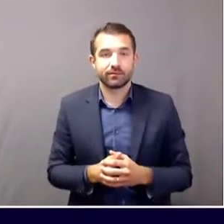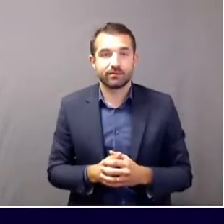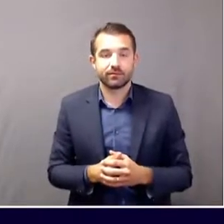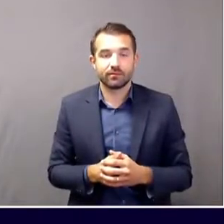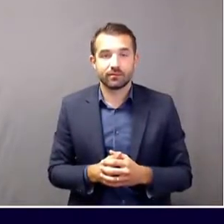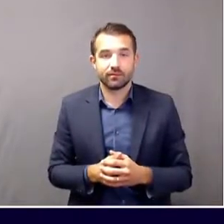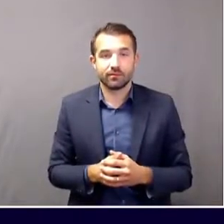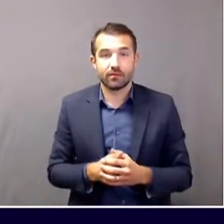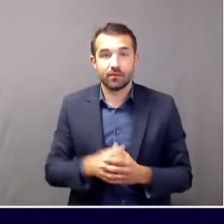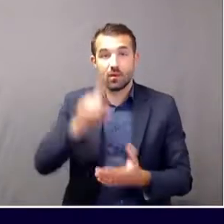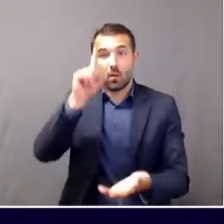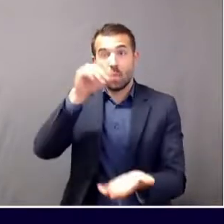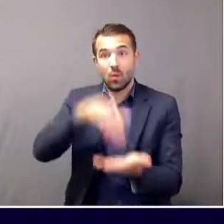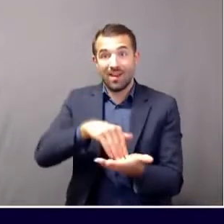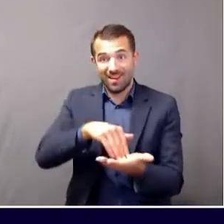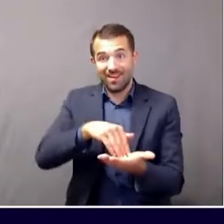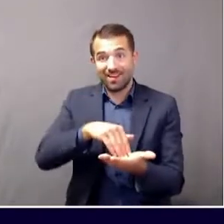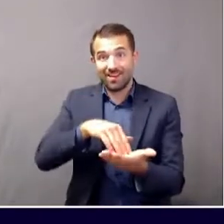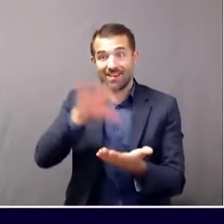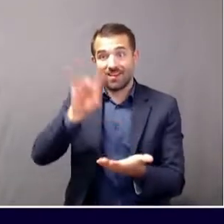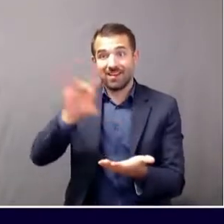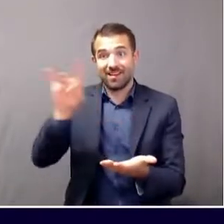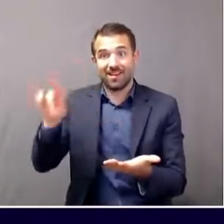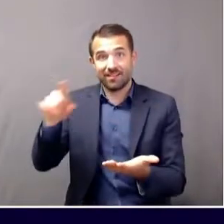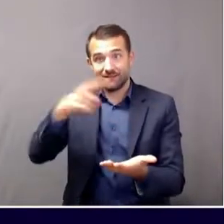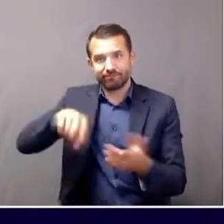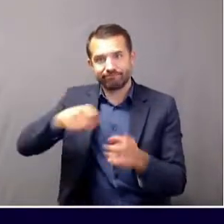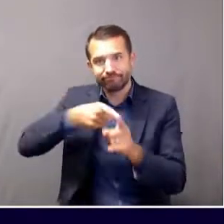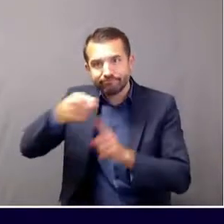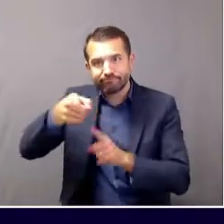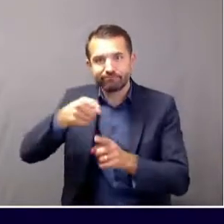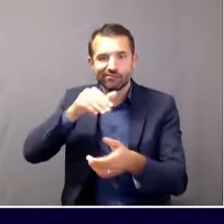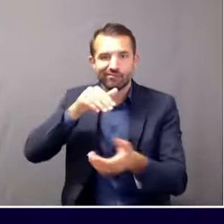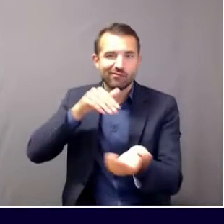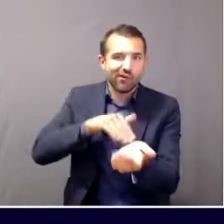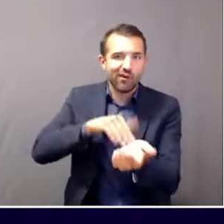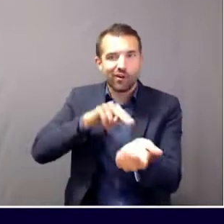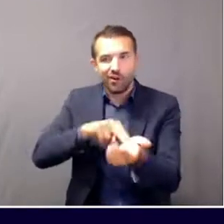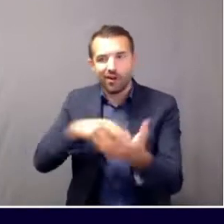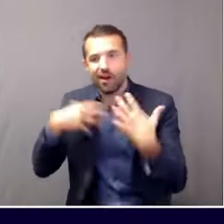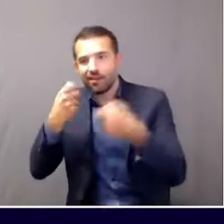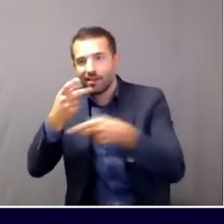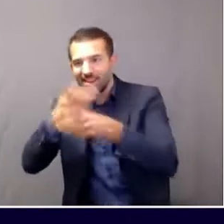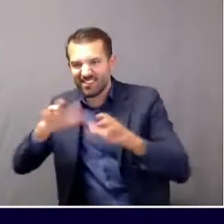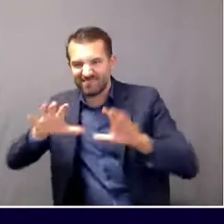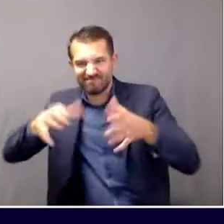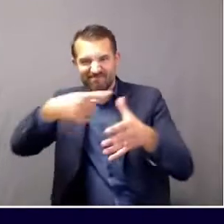thousand and eighty eight health